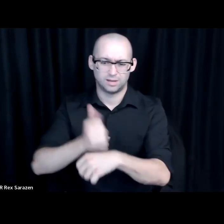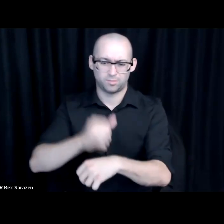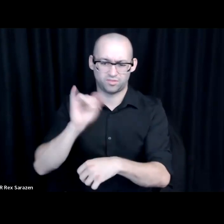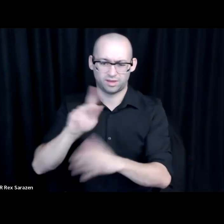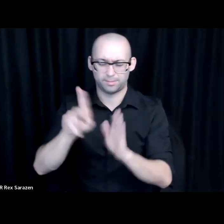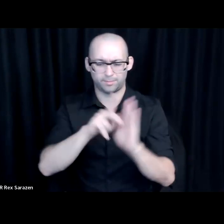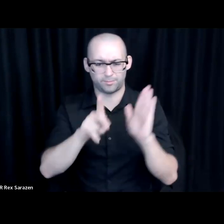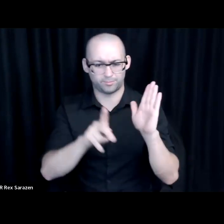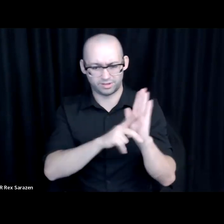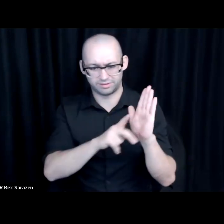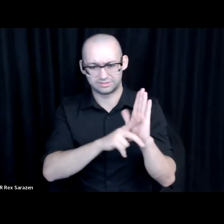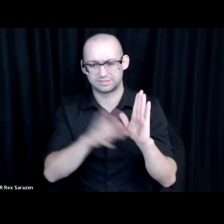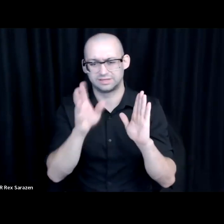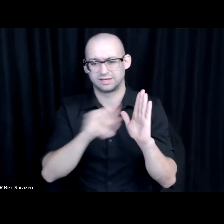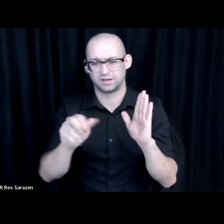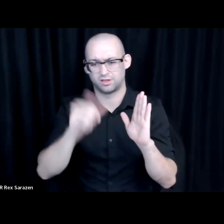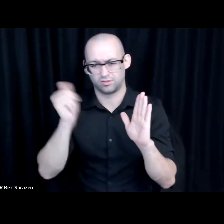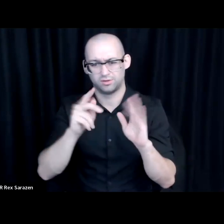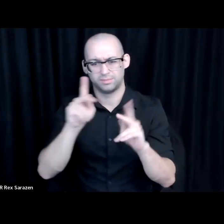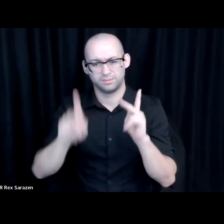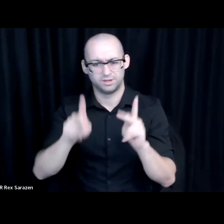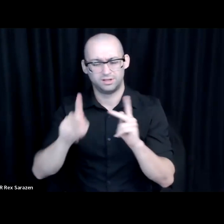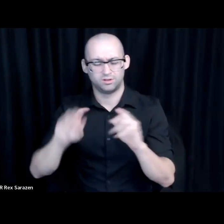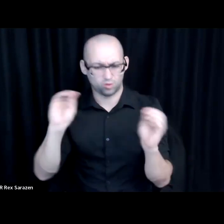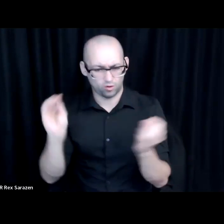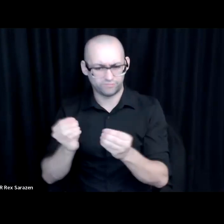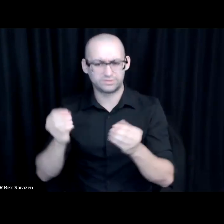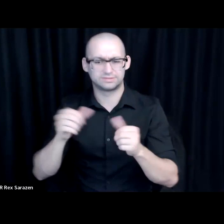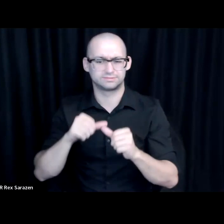and Indigenous Peoples, our office continues to work with Tribal Nations, to improve government